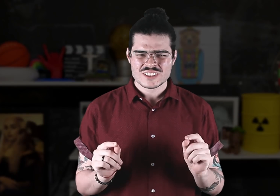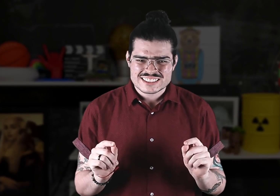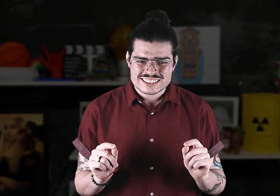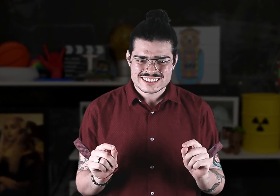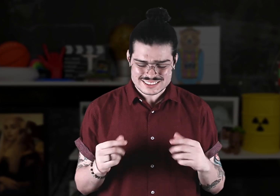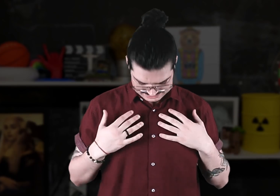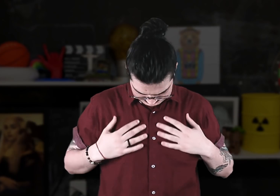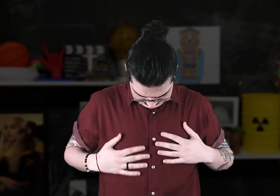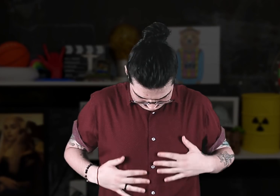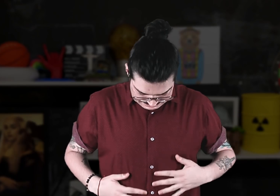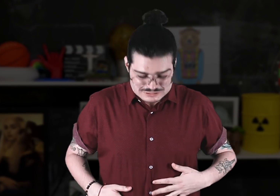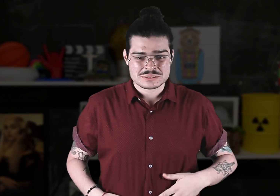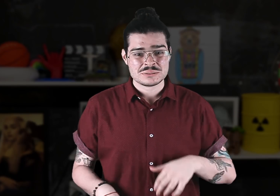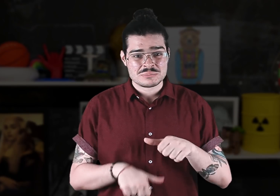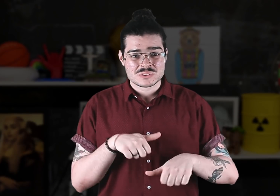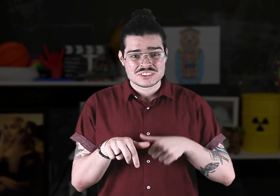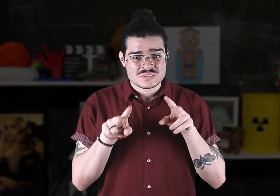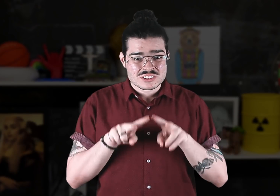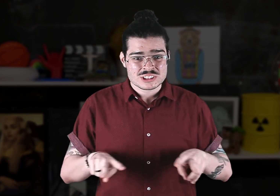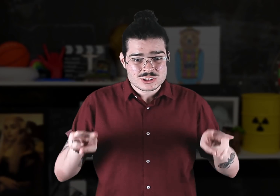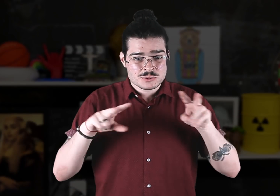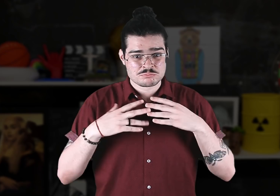What? Did I change the look like that?